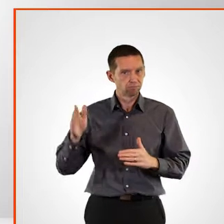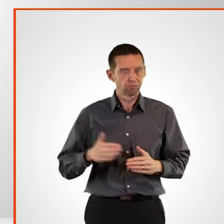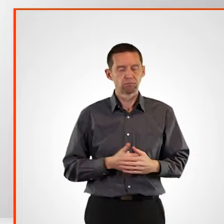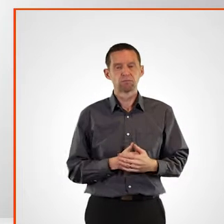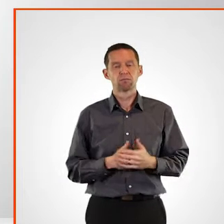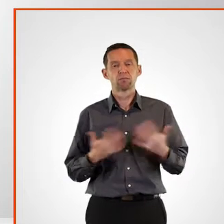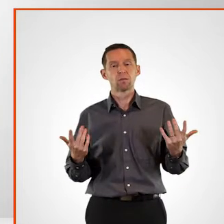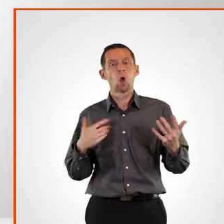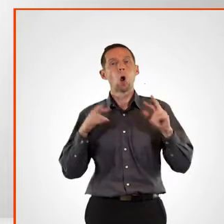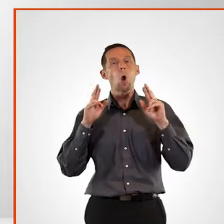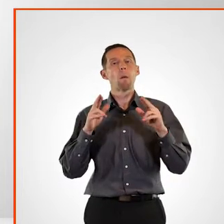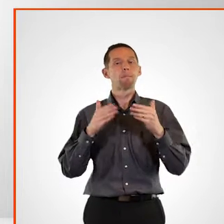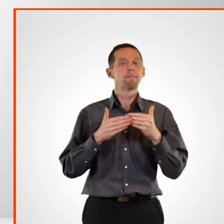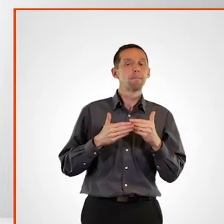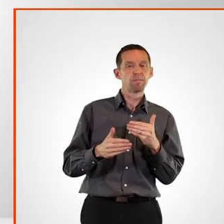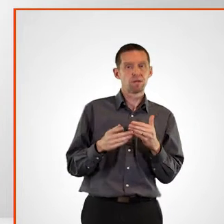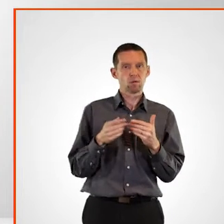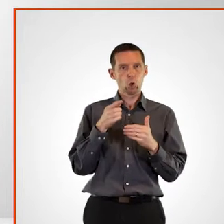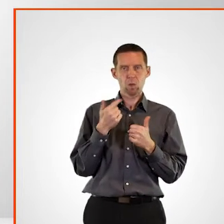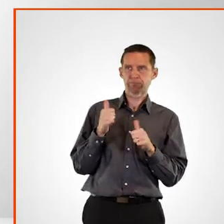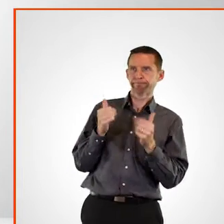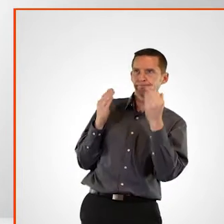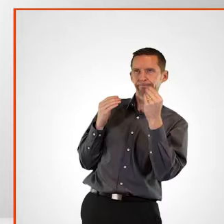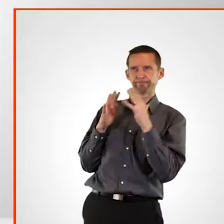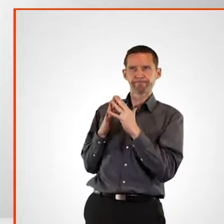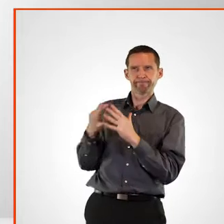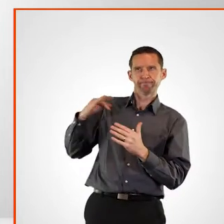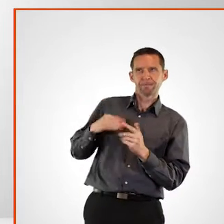I hope maybe there was a little bit of useful information that you gleaned,